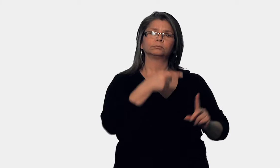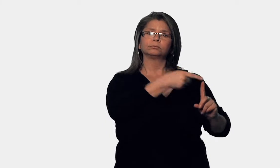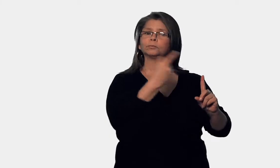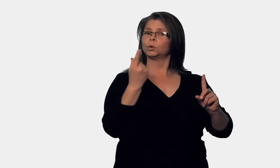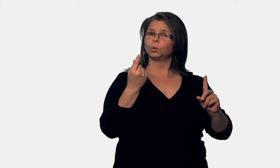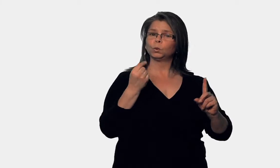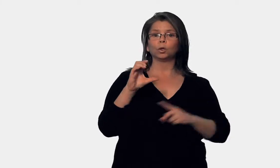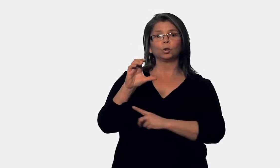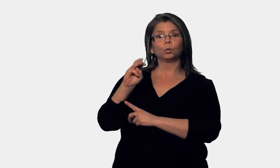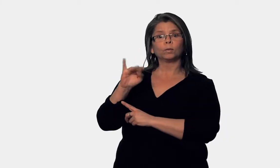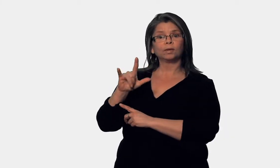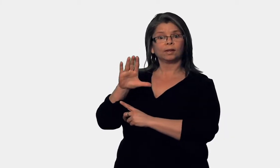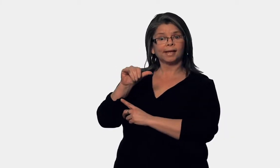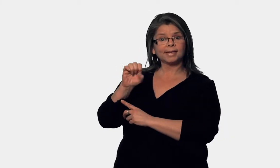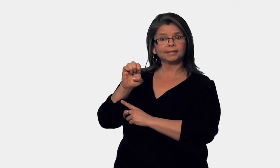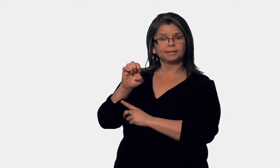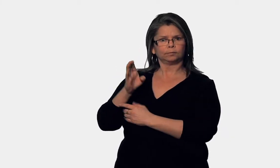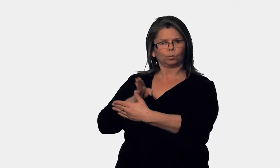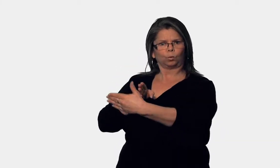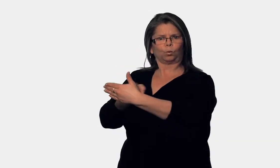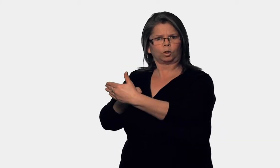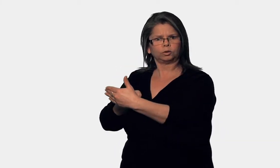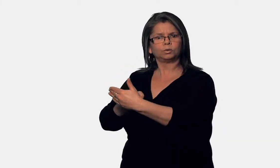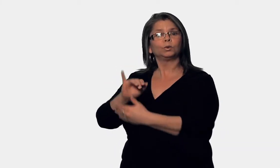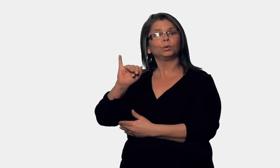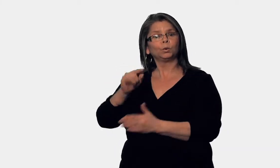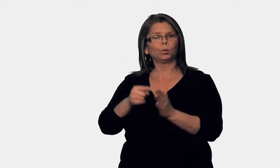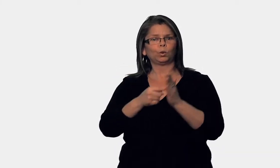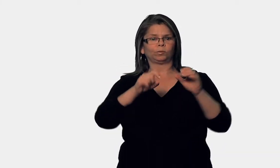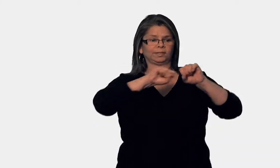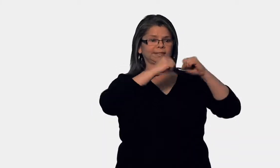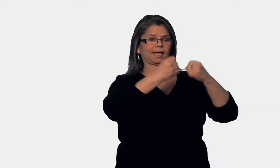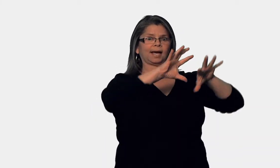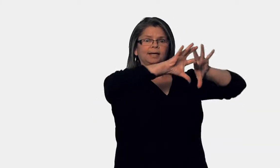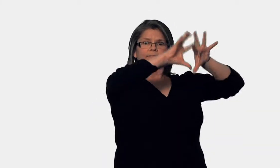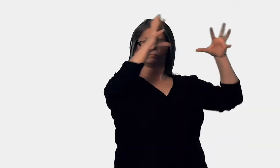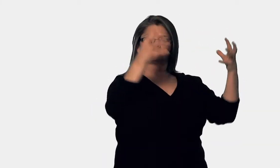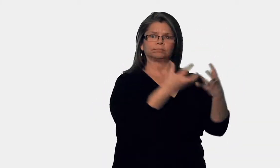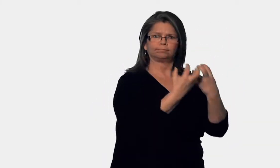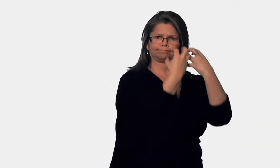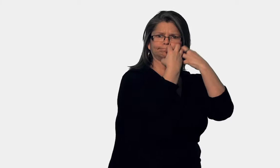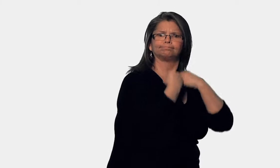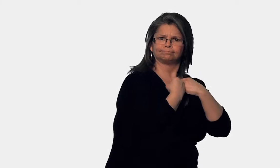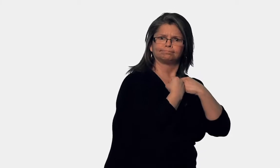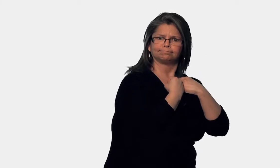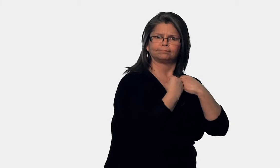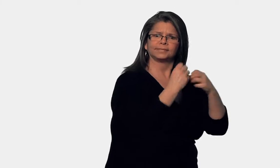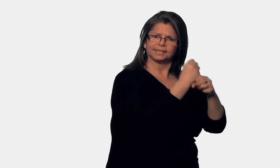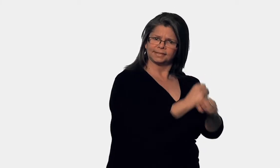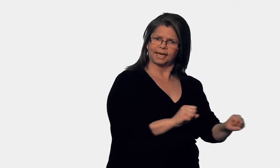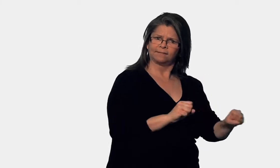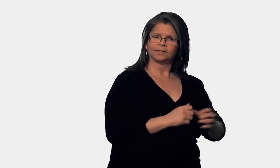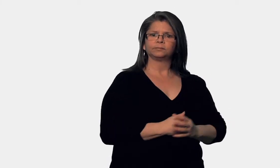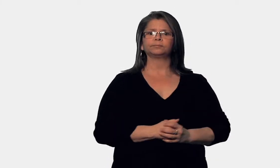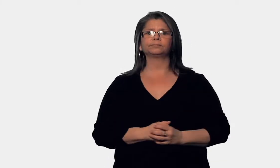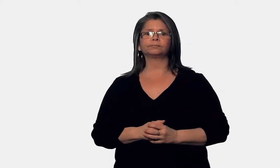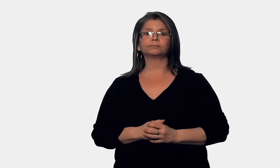A Crown Counsel prosecutes criminal cases and represents the interests of society as a whole.